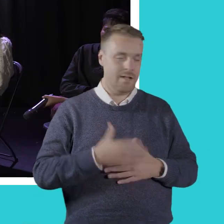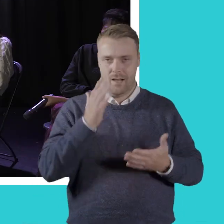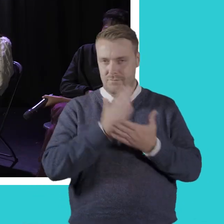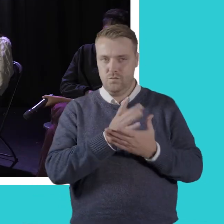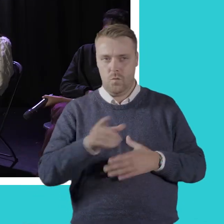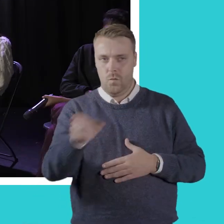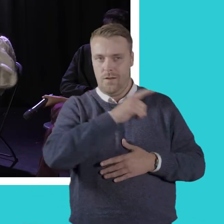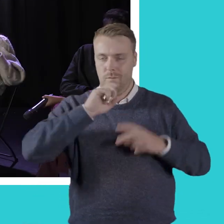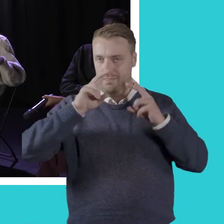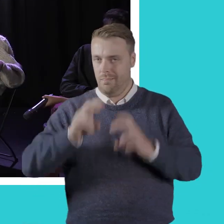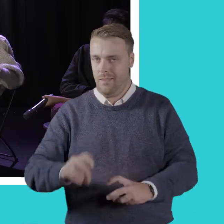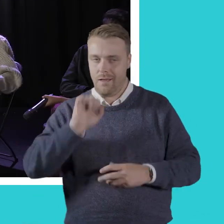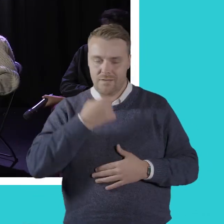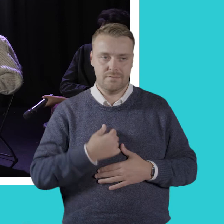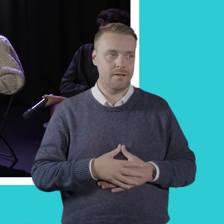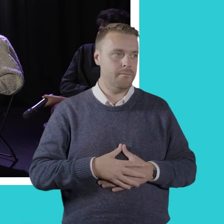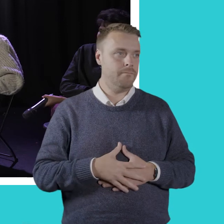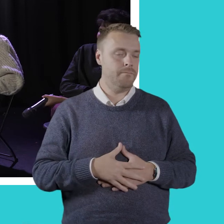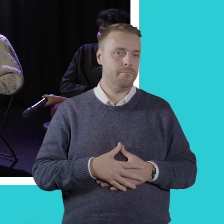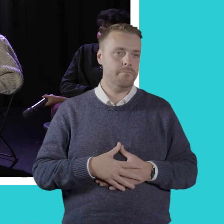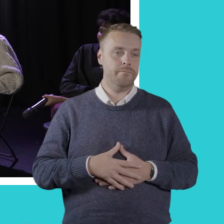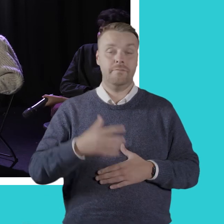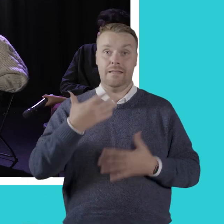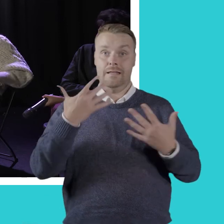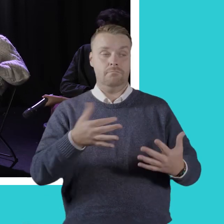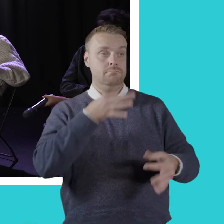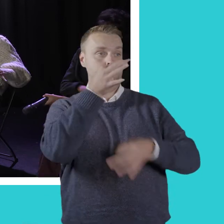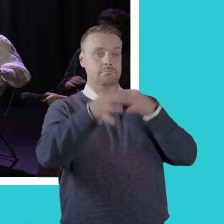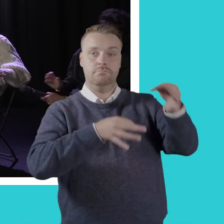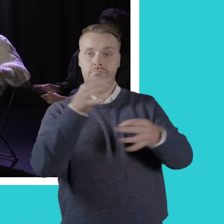them after this. I'm just gonna reach out into the audience and see if anyone's got a question.